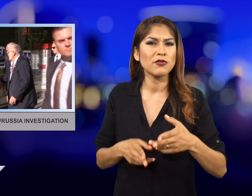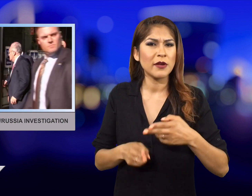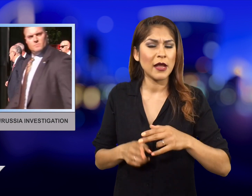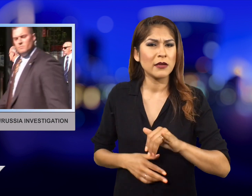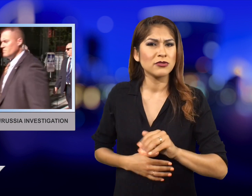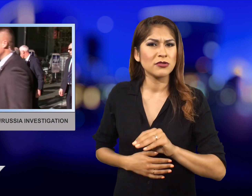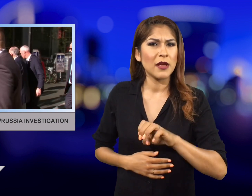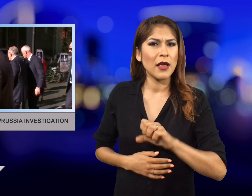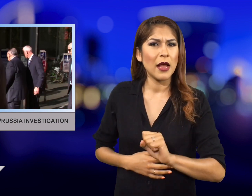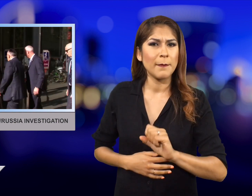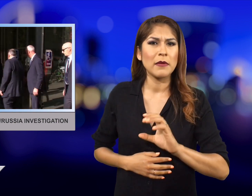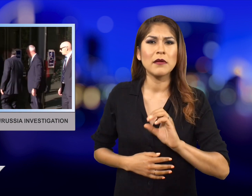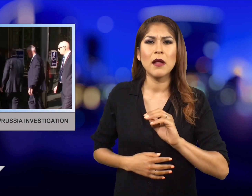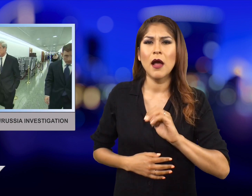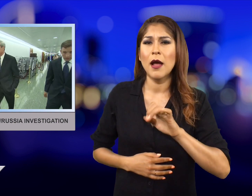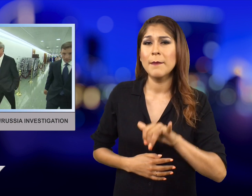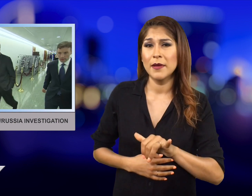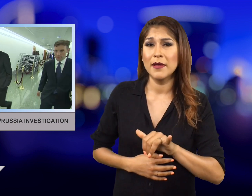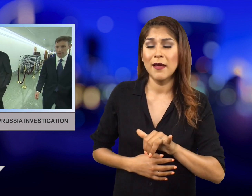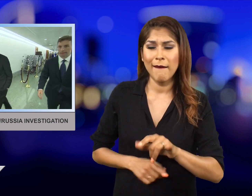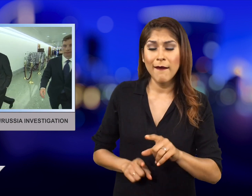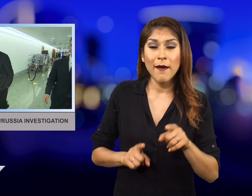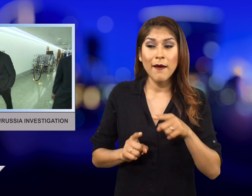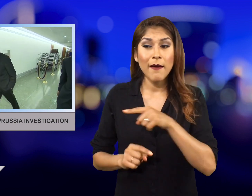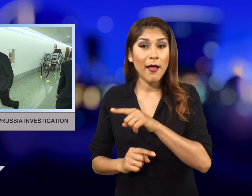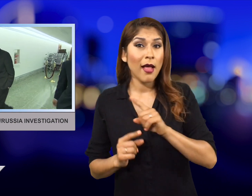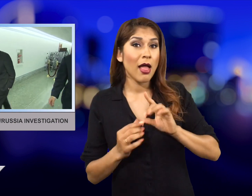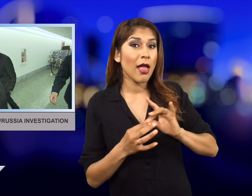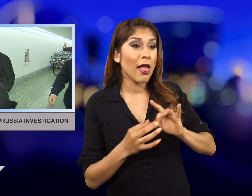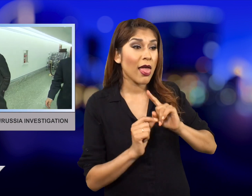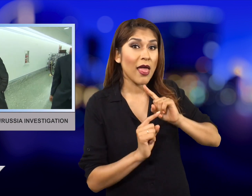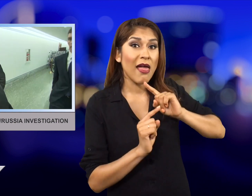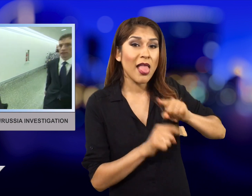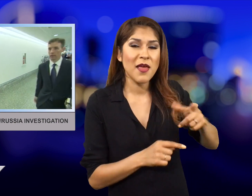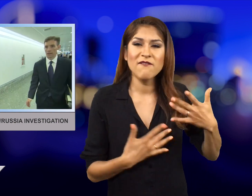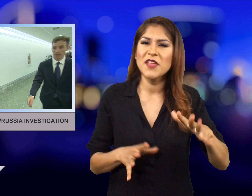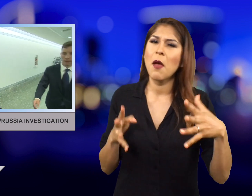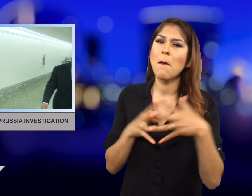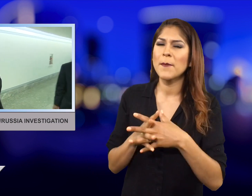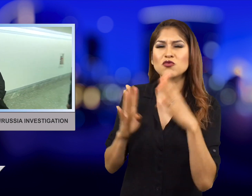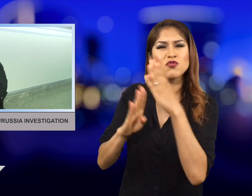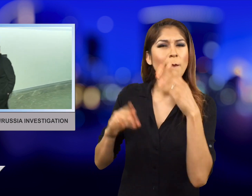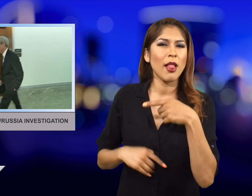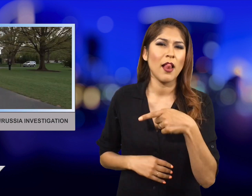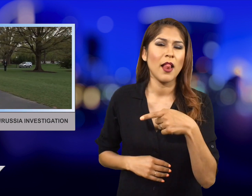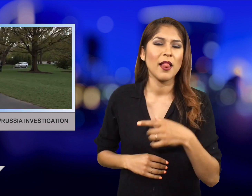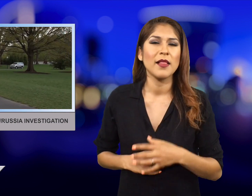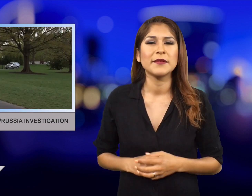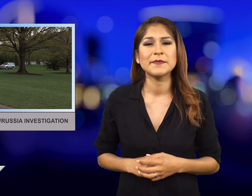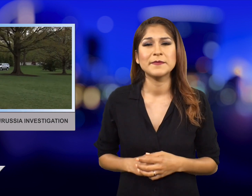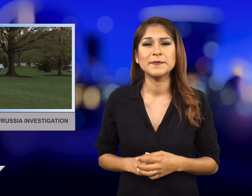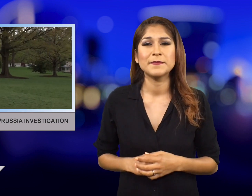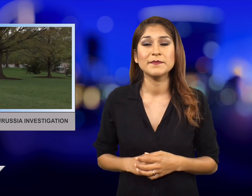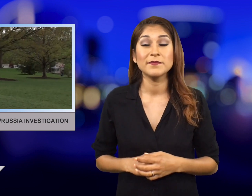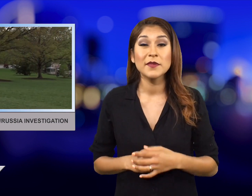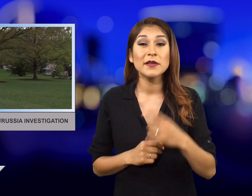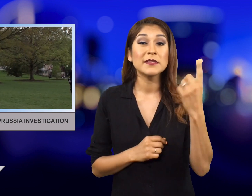particularly those related to the firing of former FBI director James Comey.